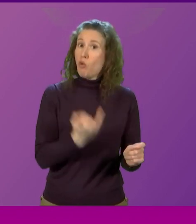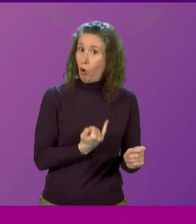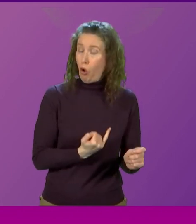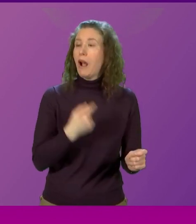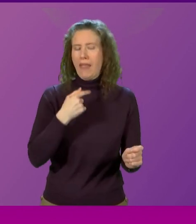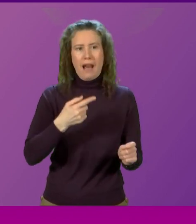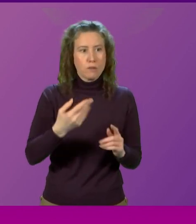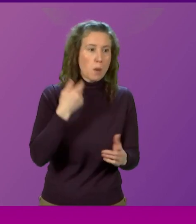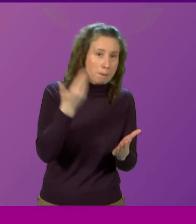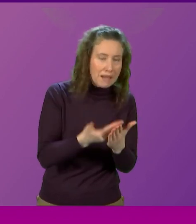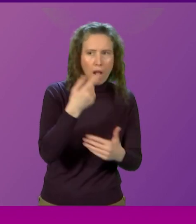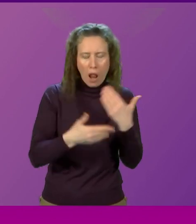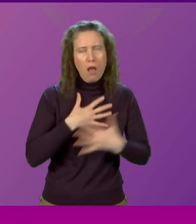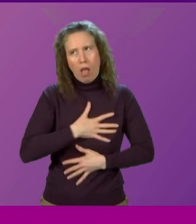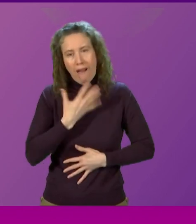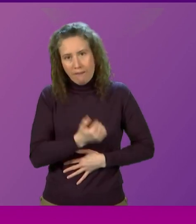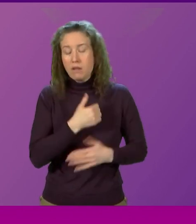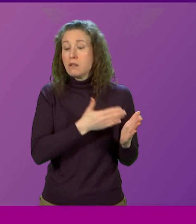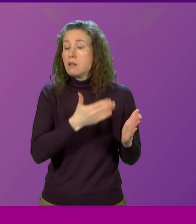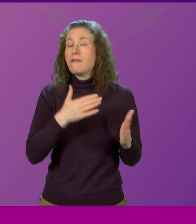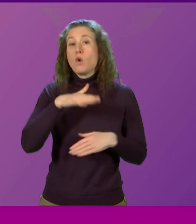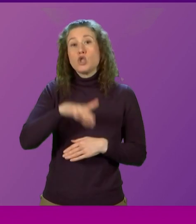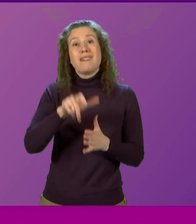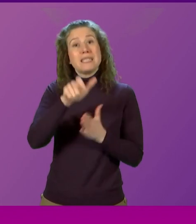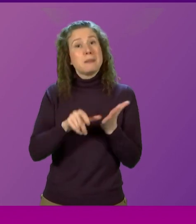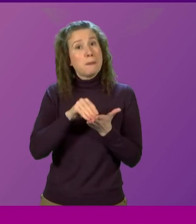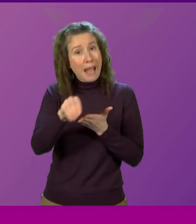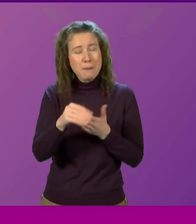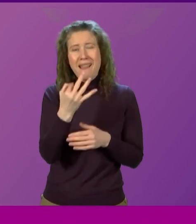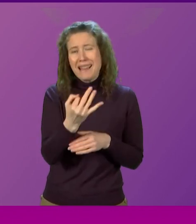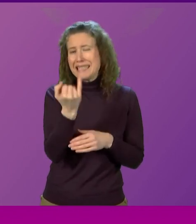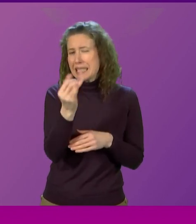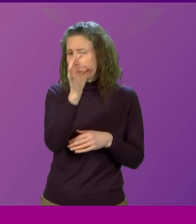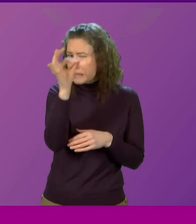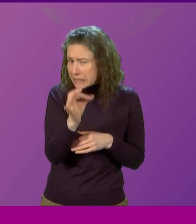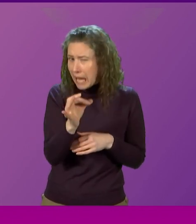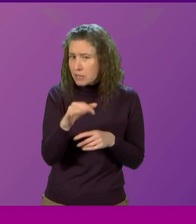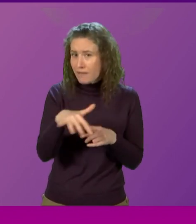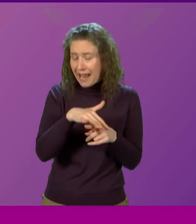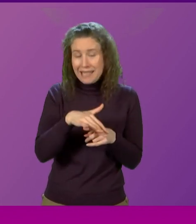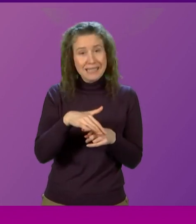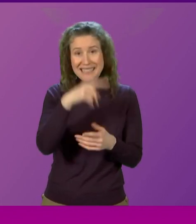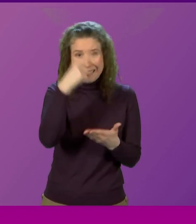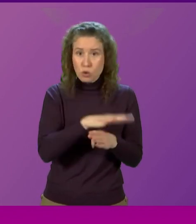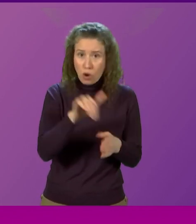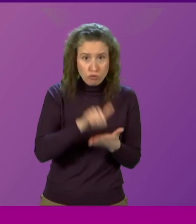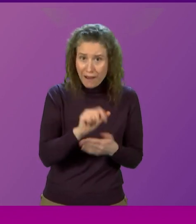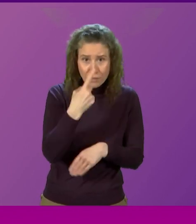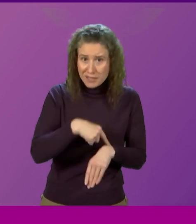Figures show that, in 86 per cent of redeterminations that were requested for the child disability payment, the decision was not right the first time around.